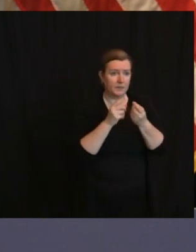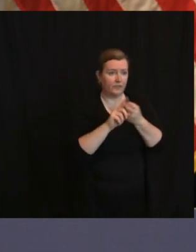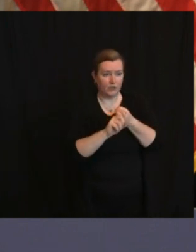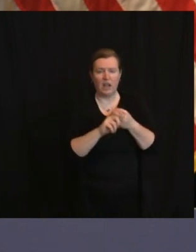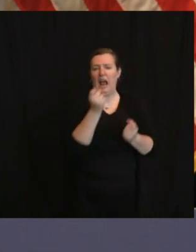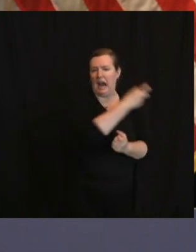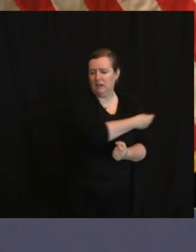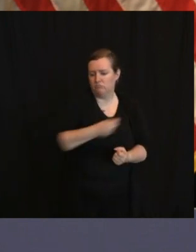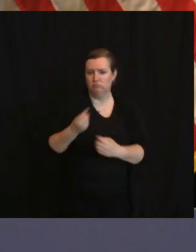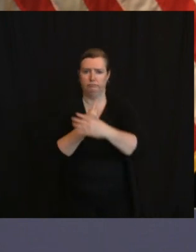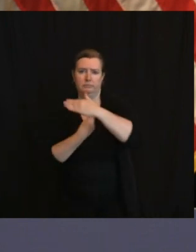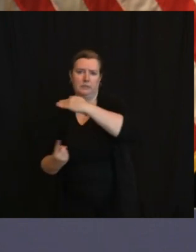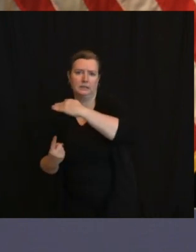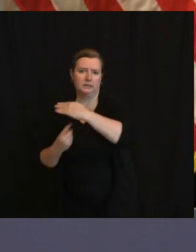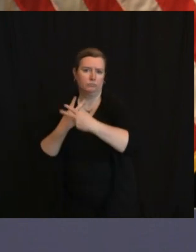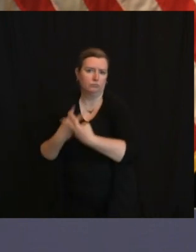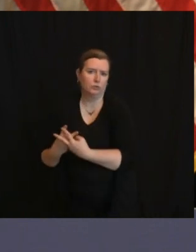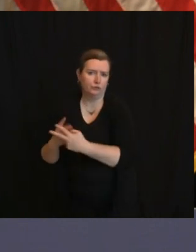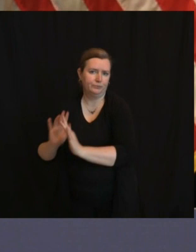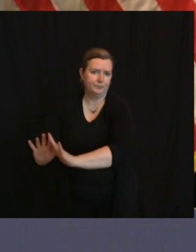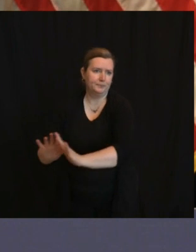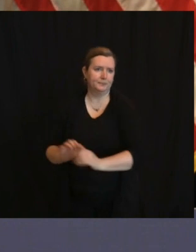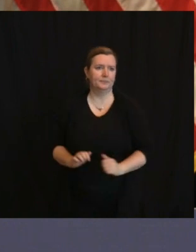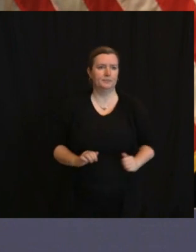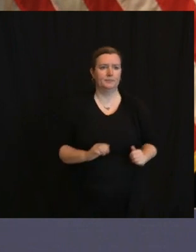OUR HOPE IS TO AVOID THAT, HAVE